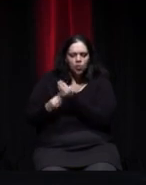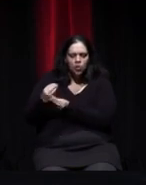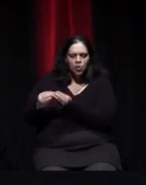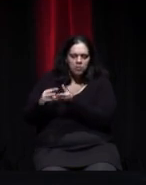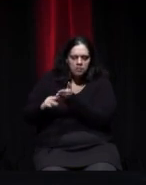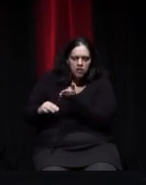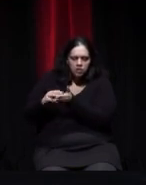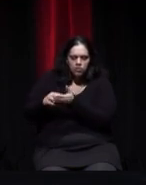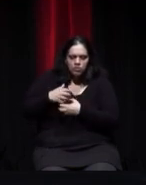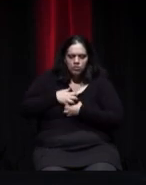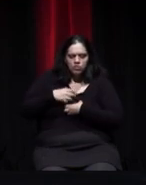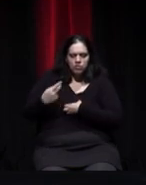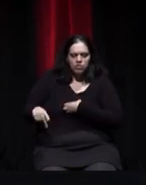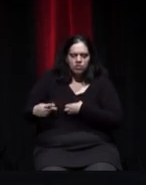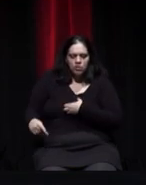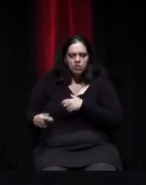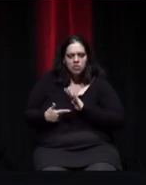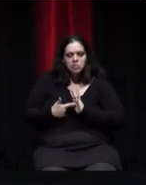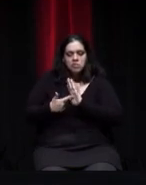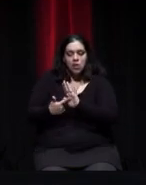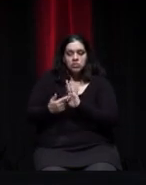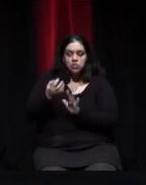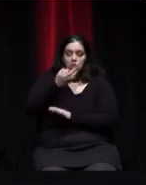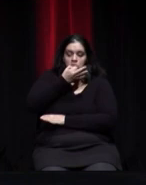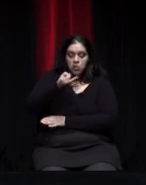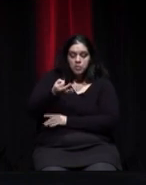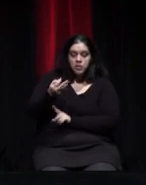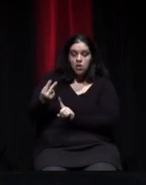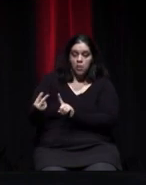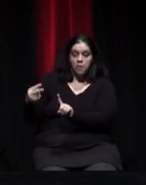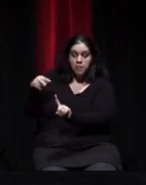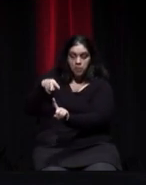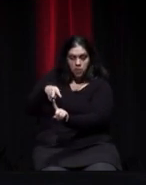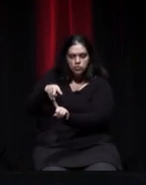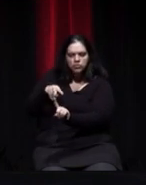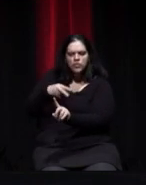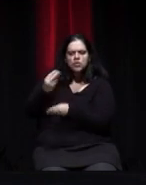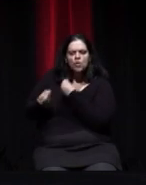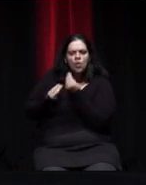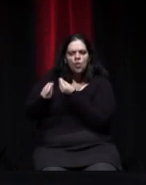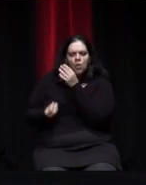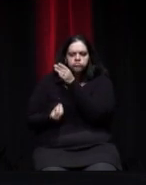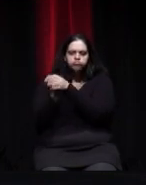That reflects over an opinion from the point of view of how it formed itself.